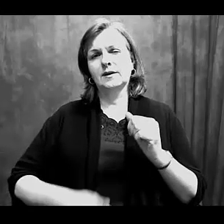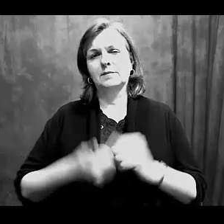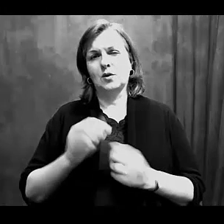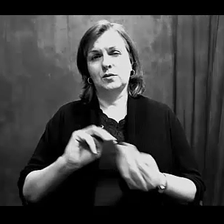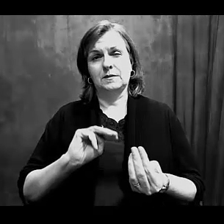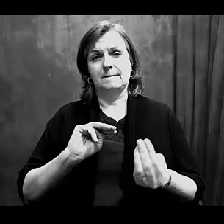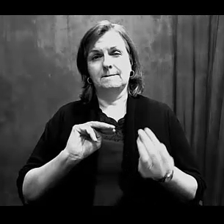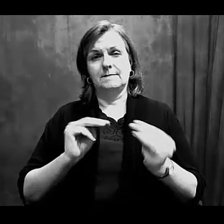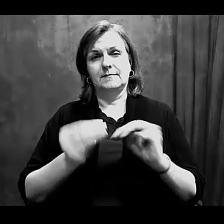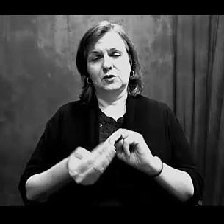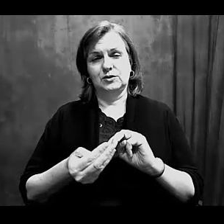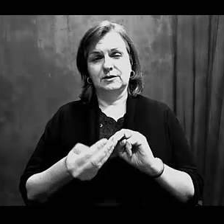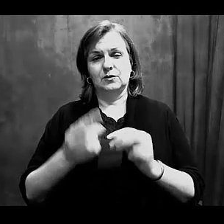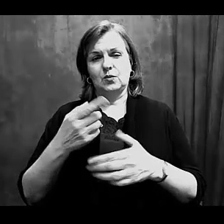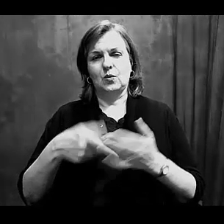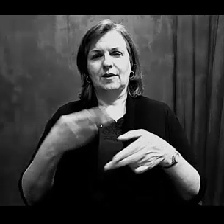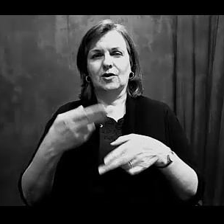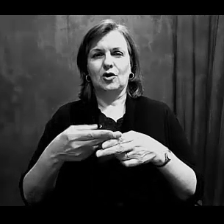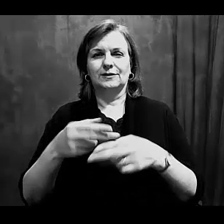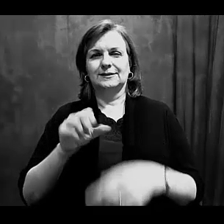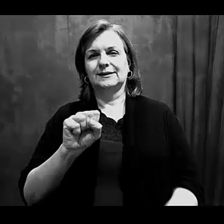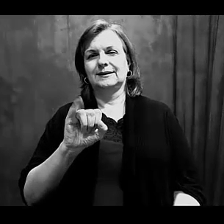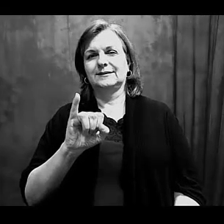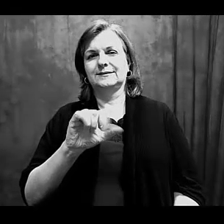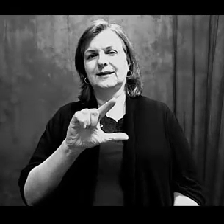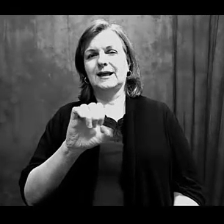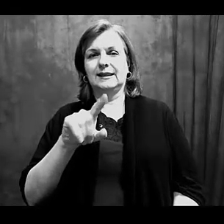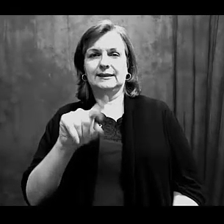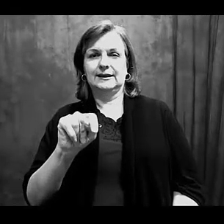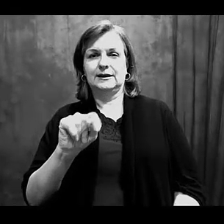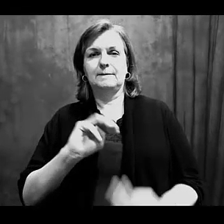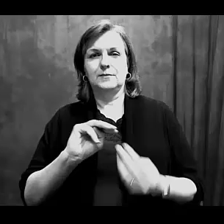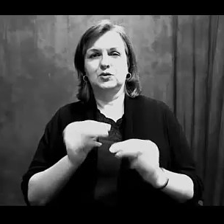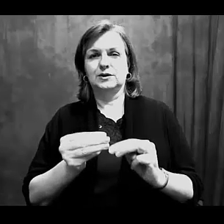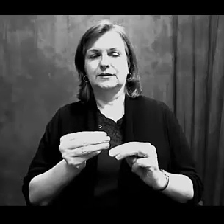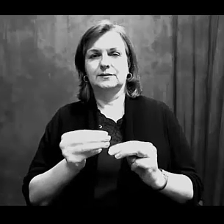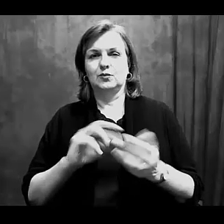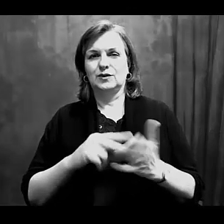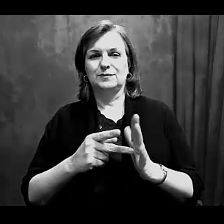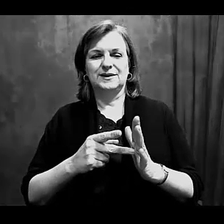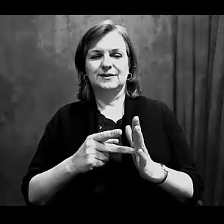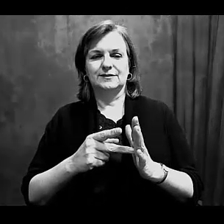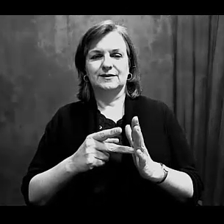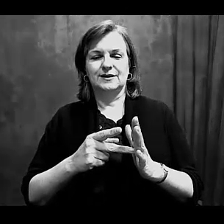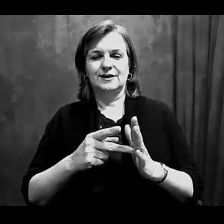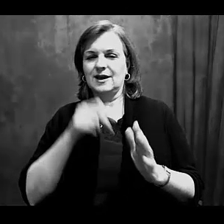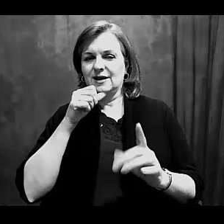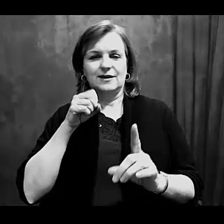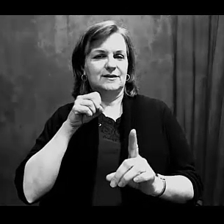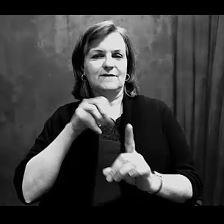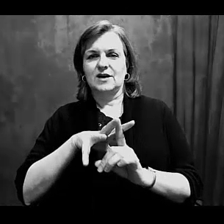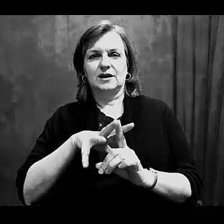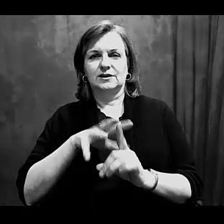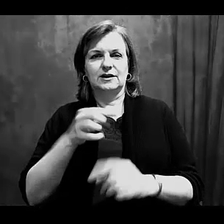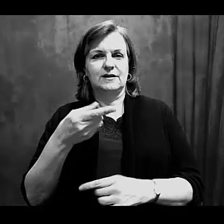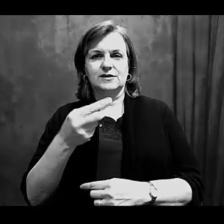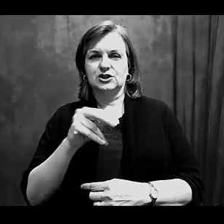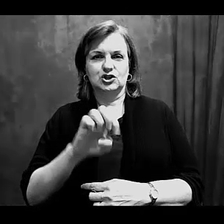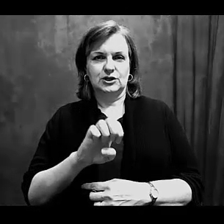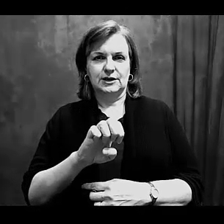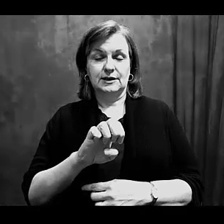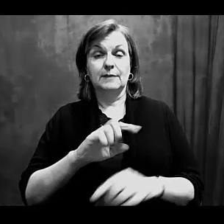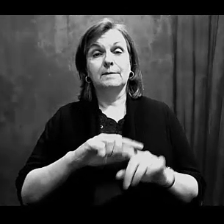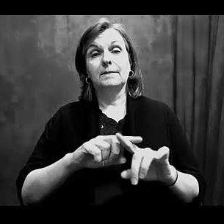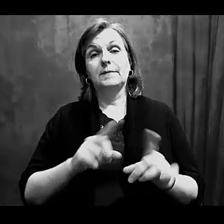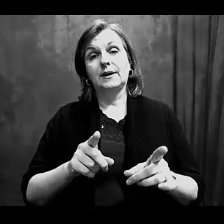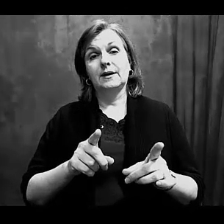turns out that most mutations as we said are what we call silent mutations it will have no affect on a gene whatsoever however we can